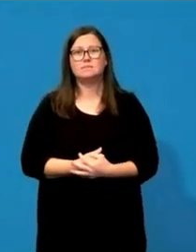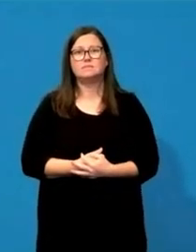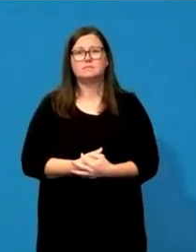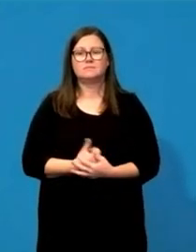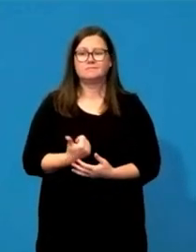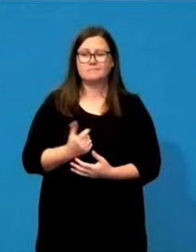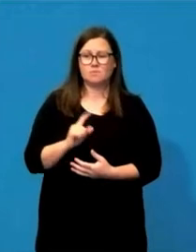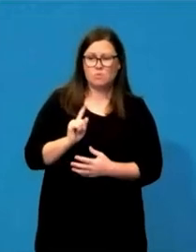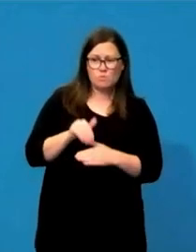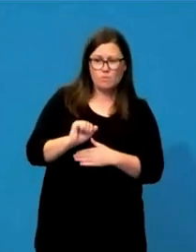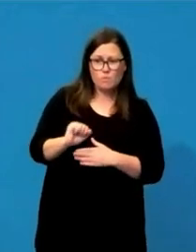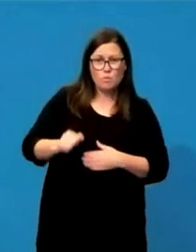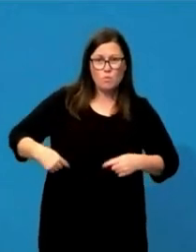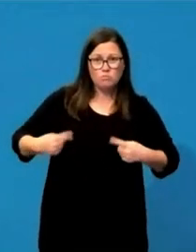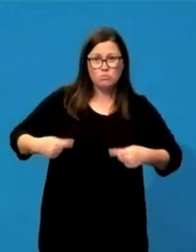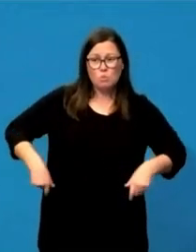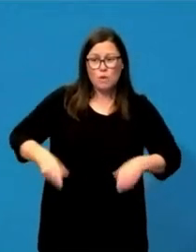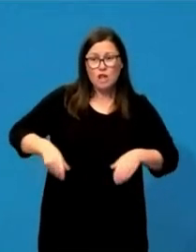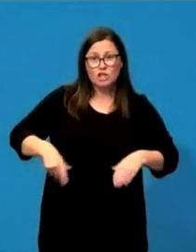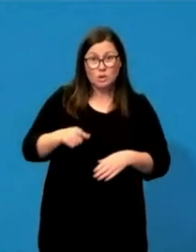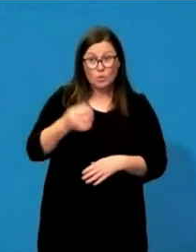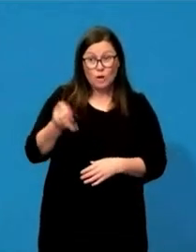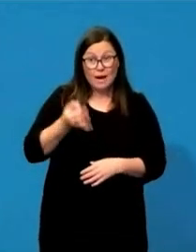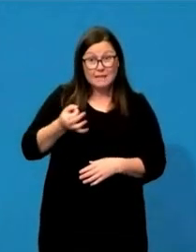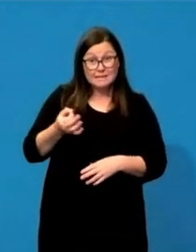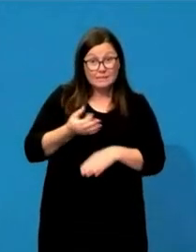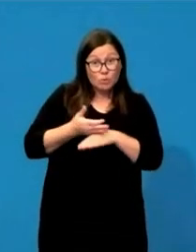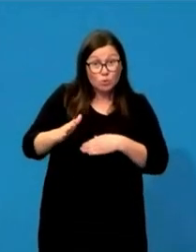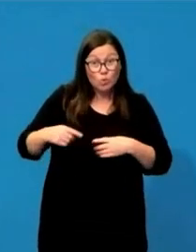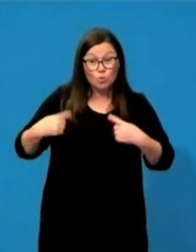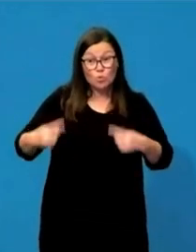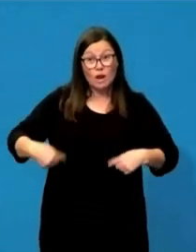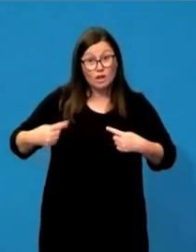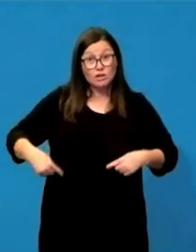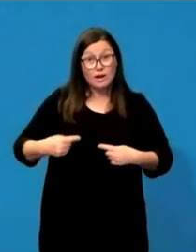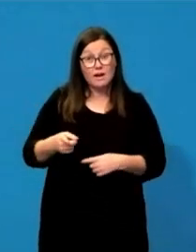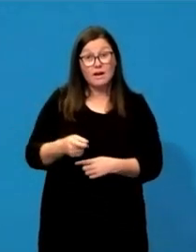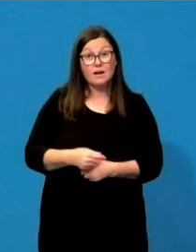Have you been waiting for a new wheelchair too? Yeah.